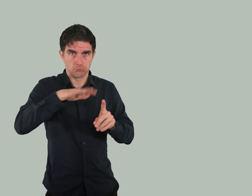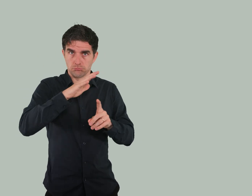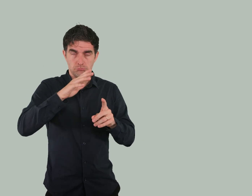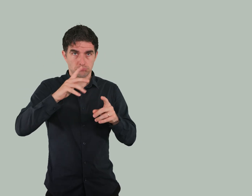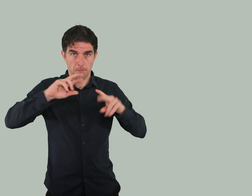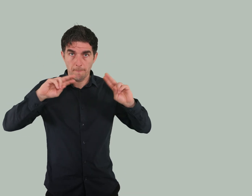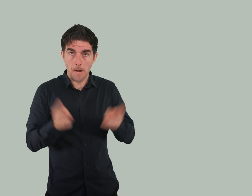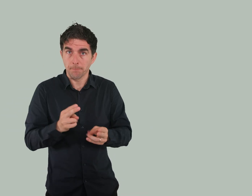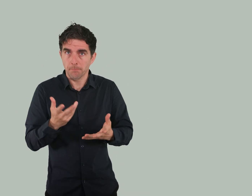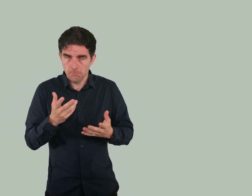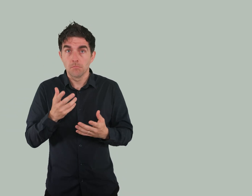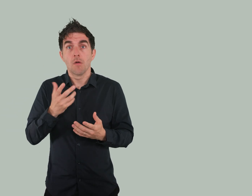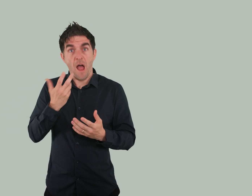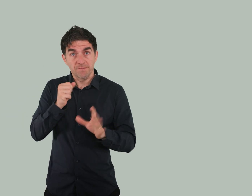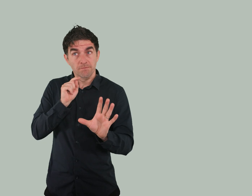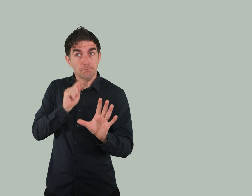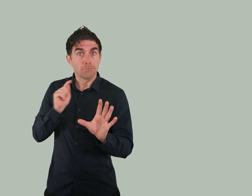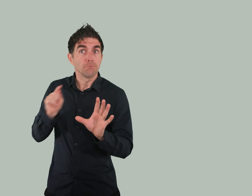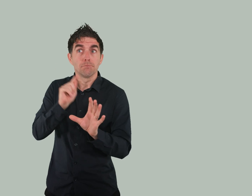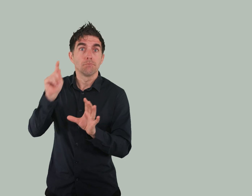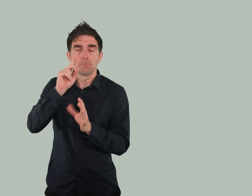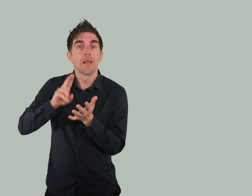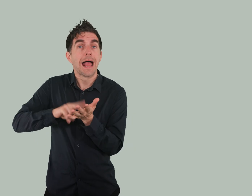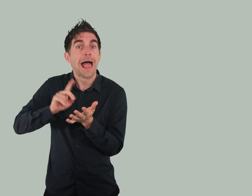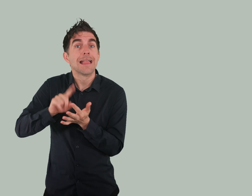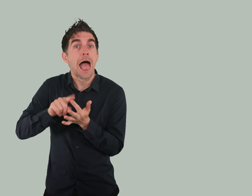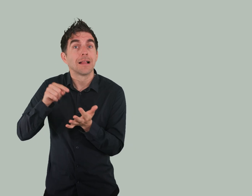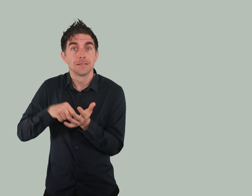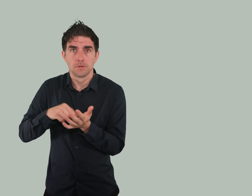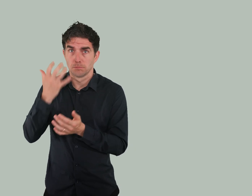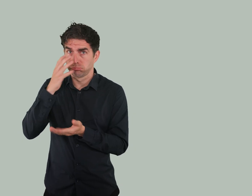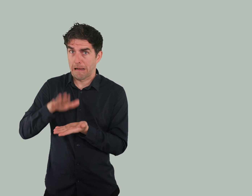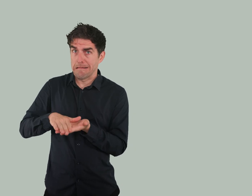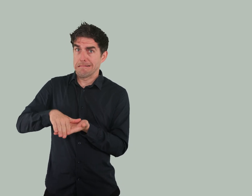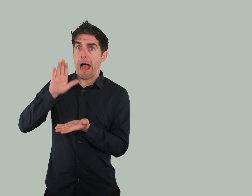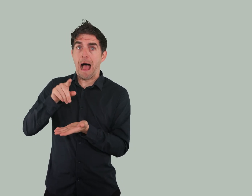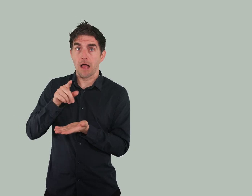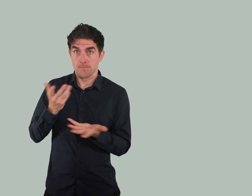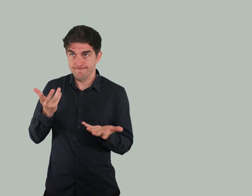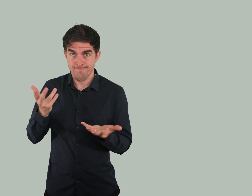precisely the places where NEET rates are highest.